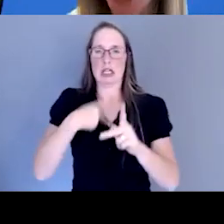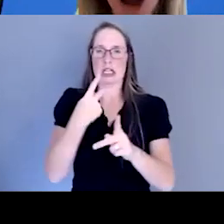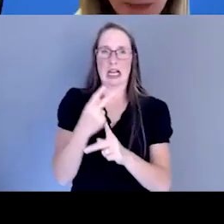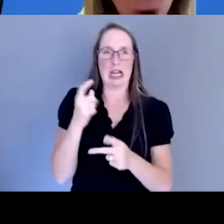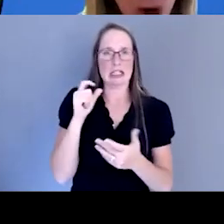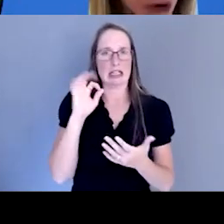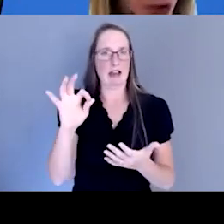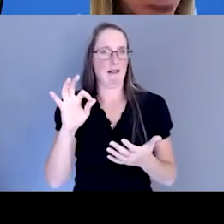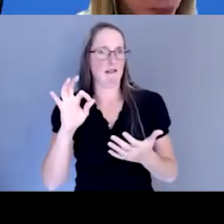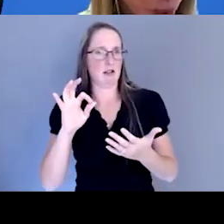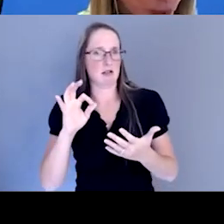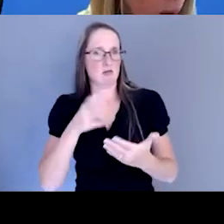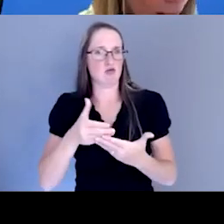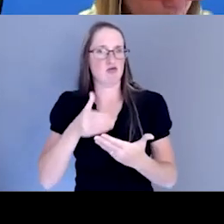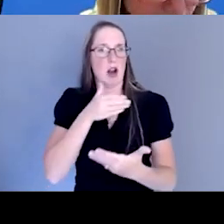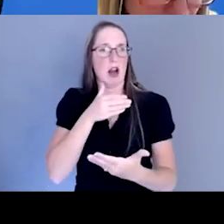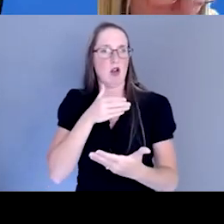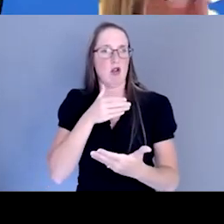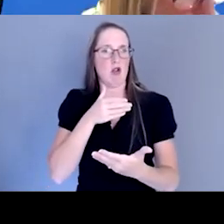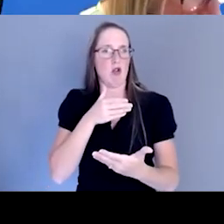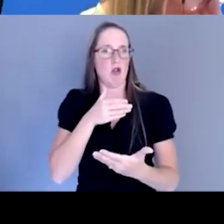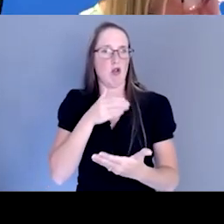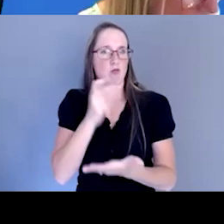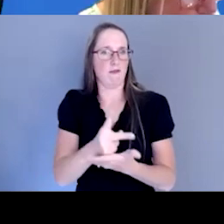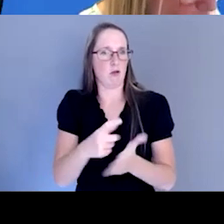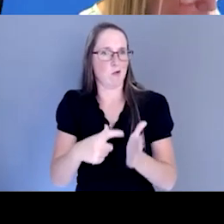prior approval requirements that we really want